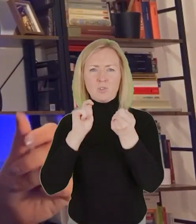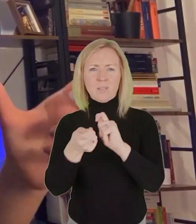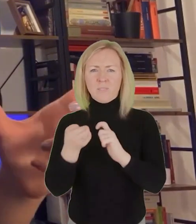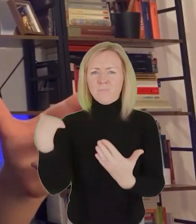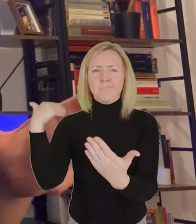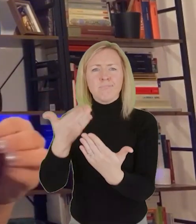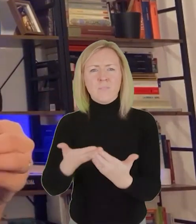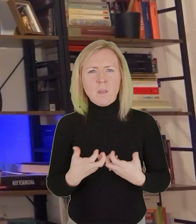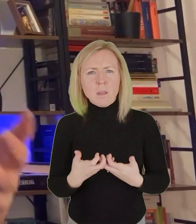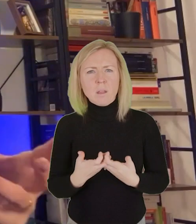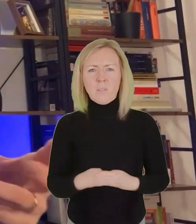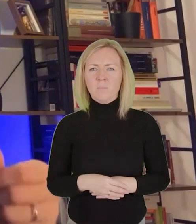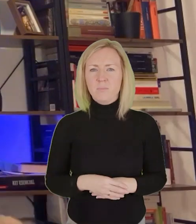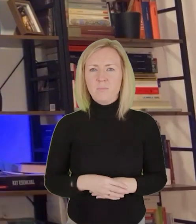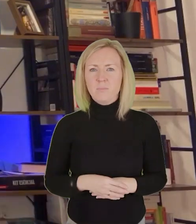last few years to make this possible?